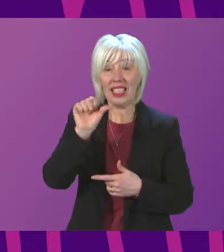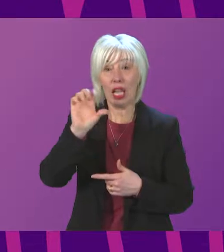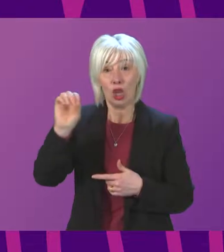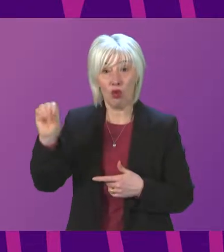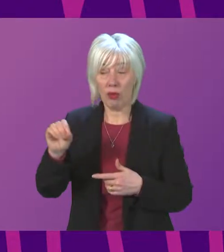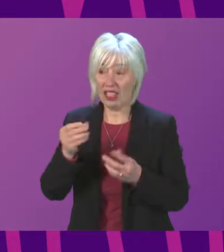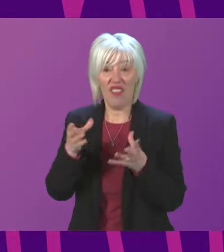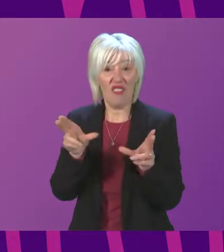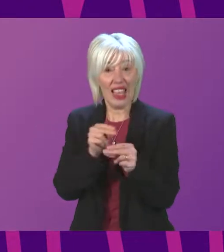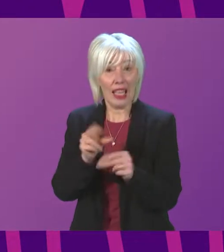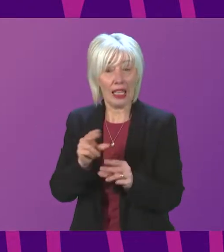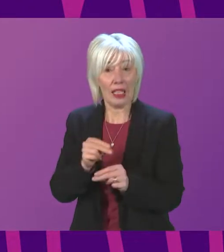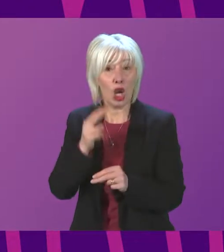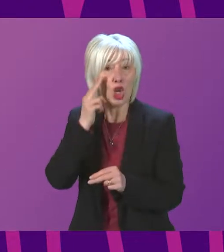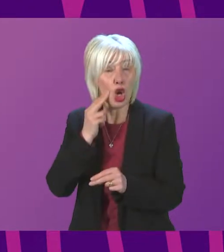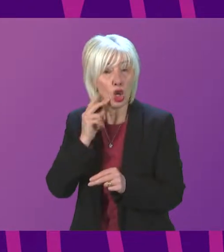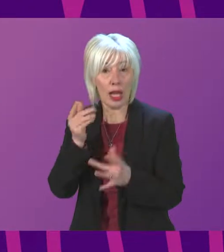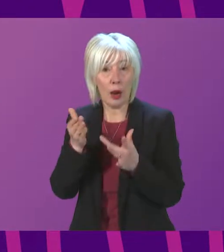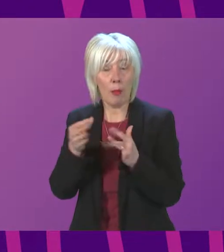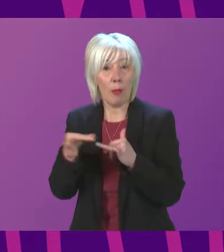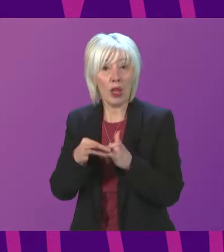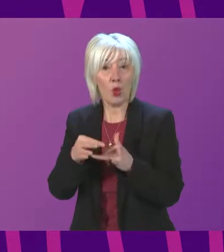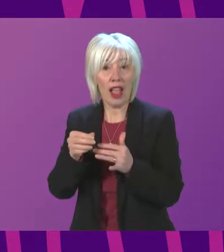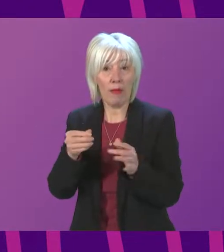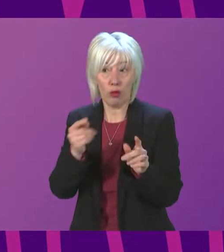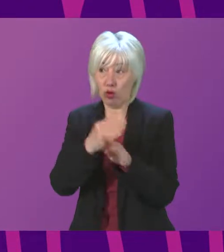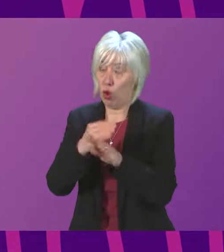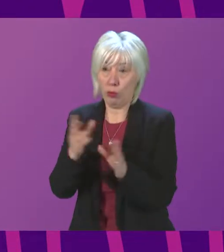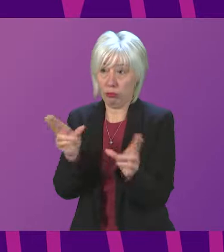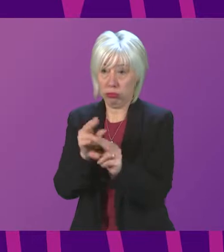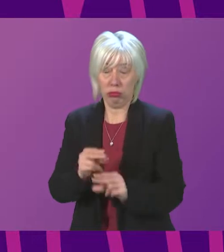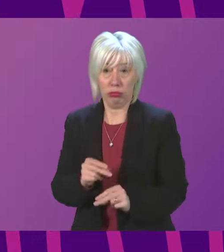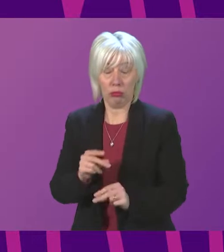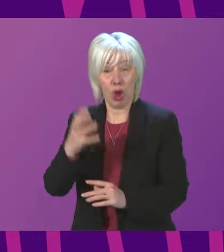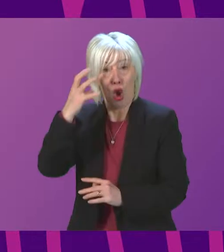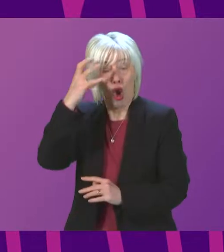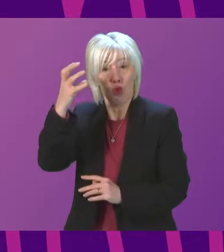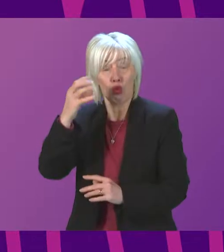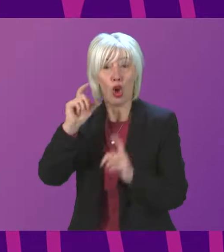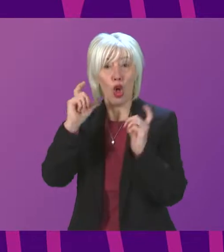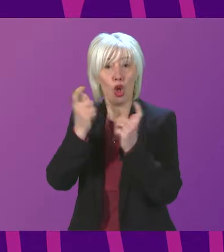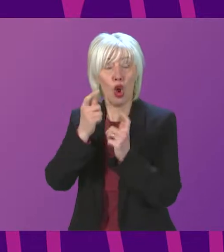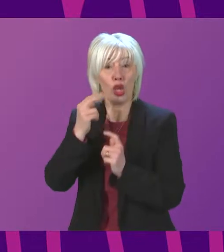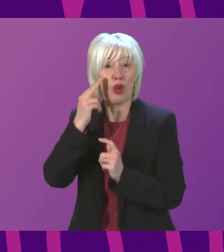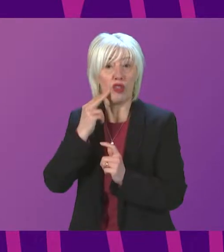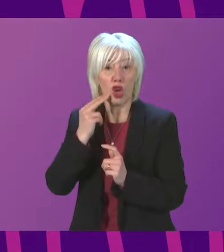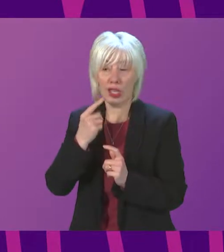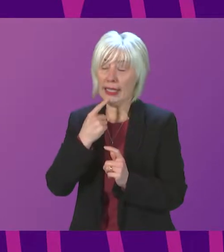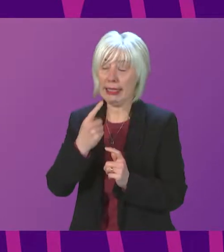and midwifery posts—the worst level on record. The Royal College of Nursing reports that staff feel that they are “asked to do more with less”,